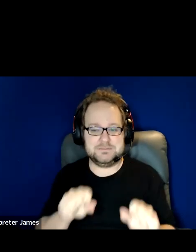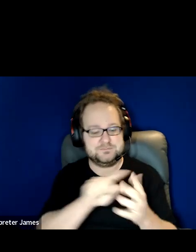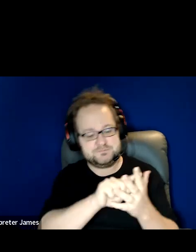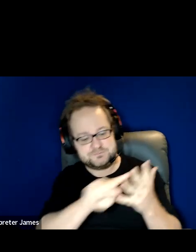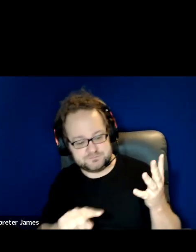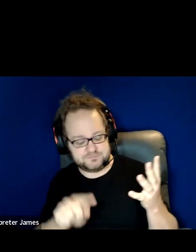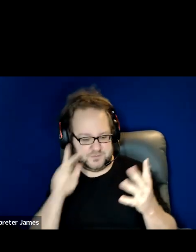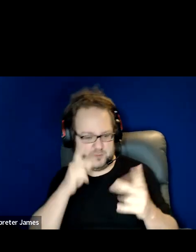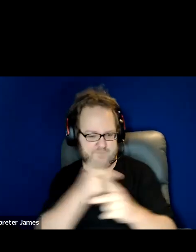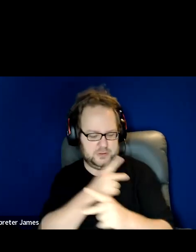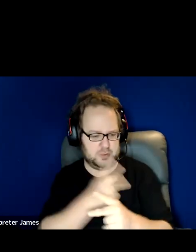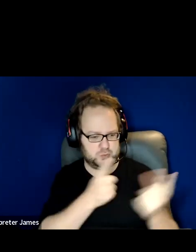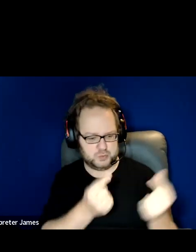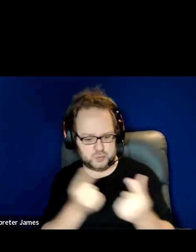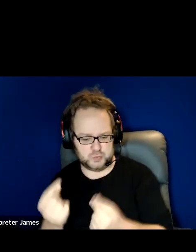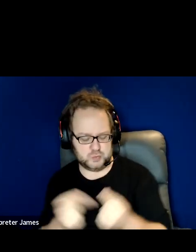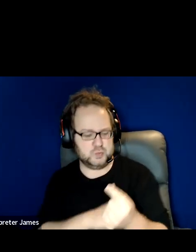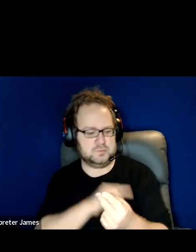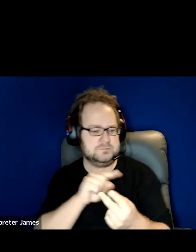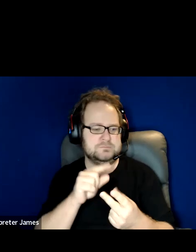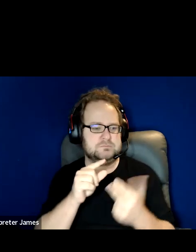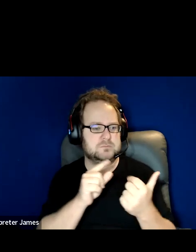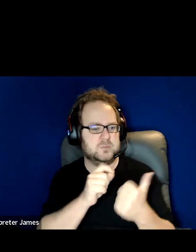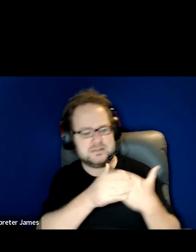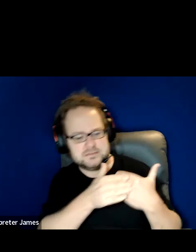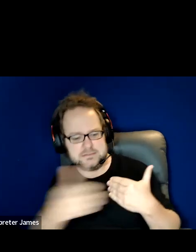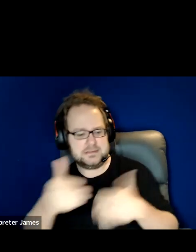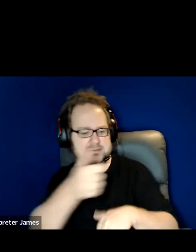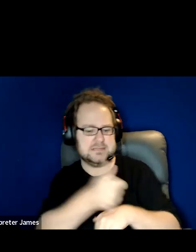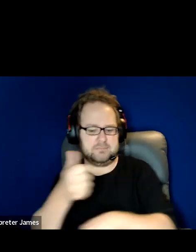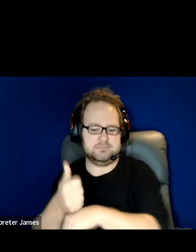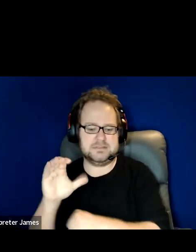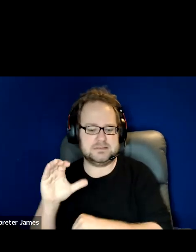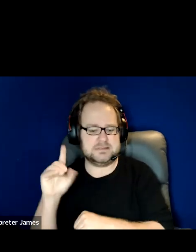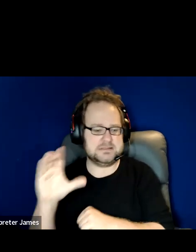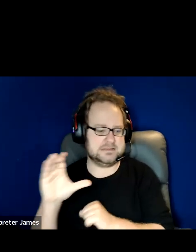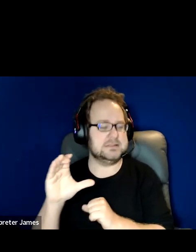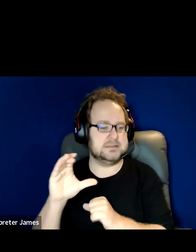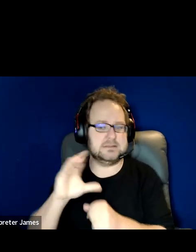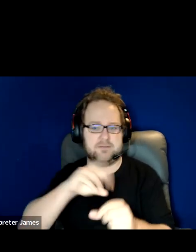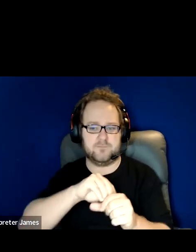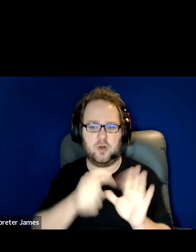what vaccines are available. And the steps that CDC is taking to make those vaccines as available.